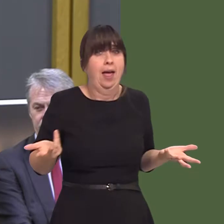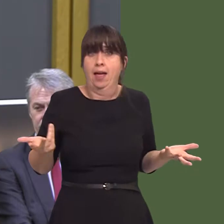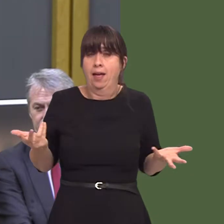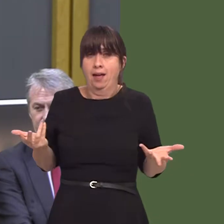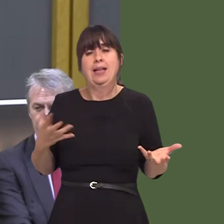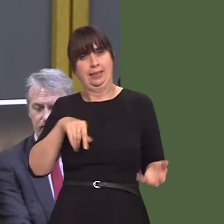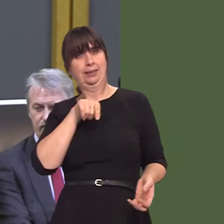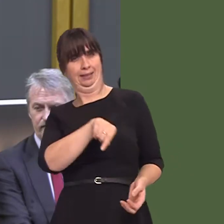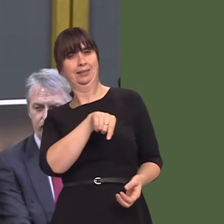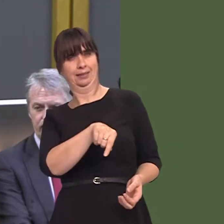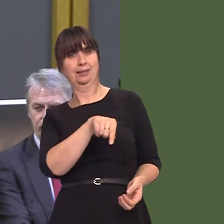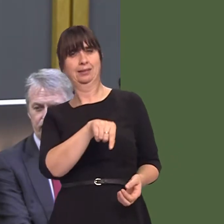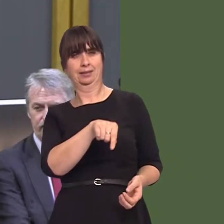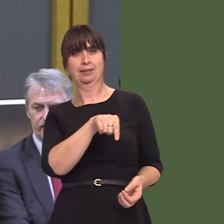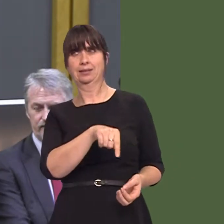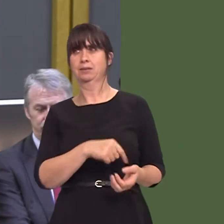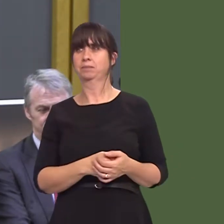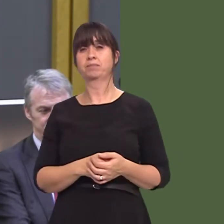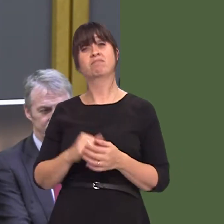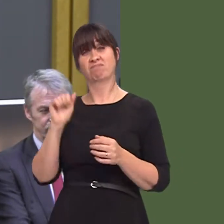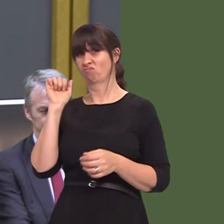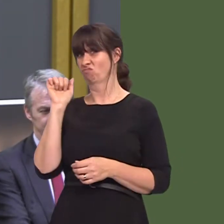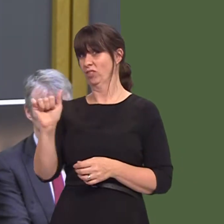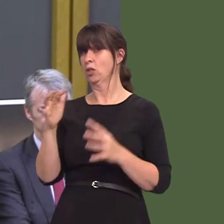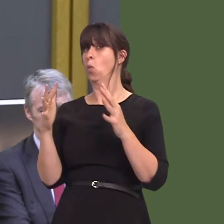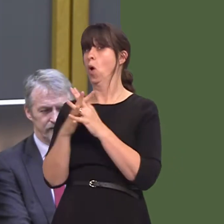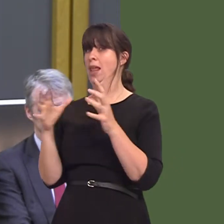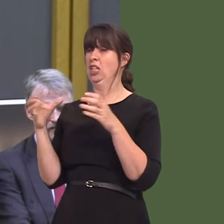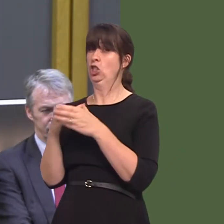So, I would very much agree with David Melding that the Wallich have such a strong track